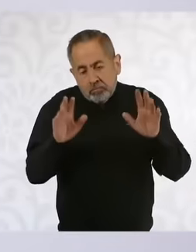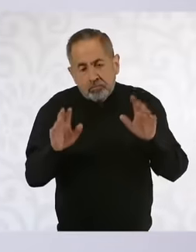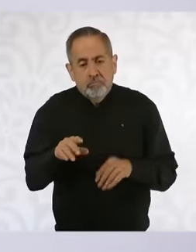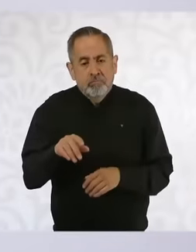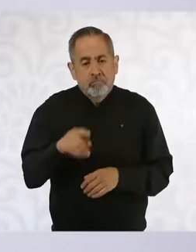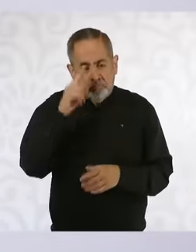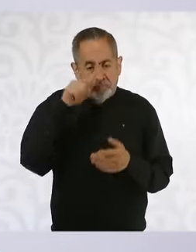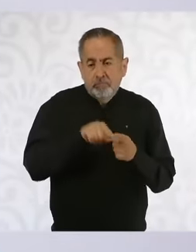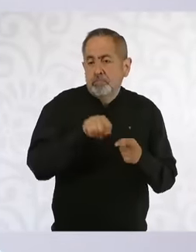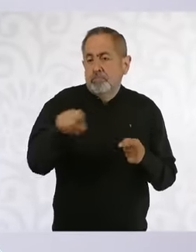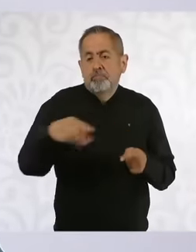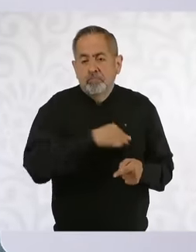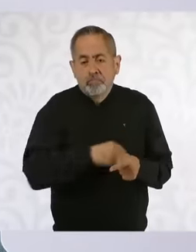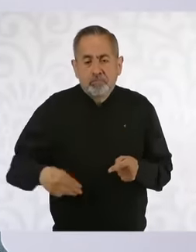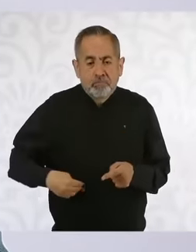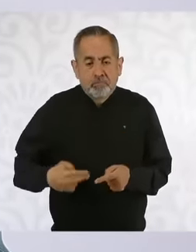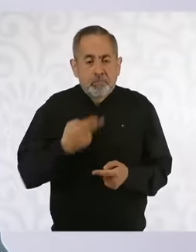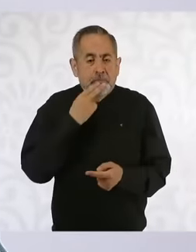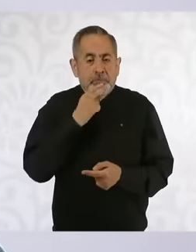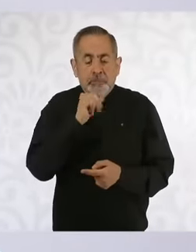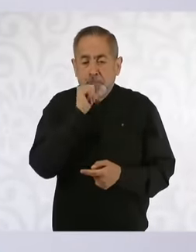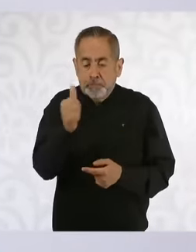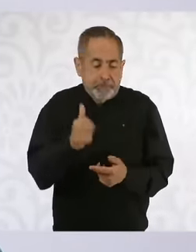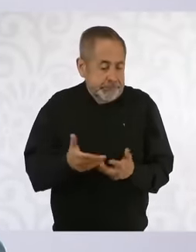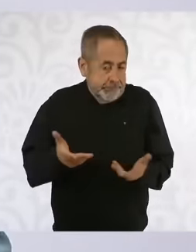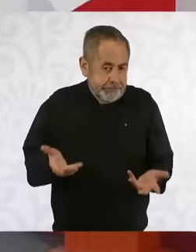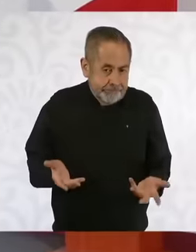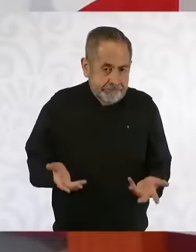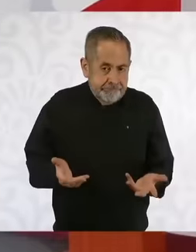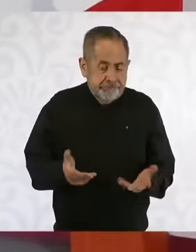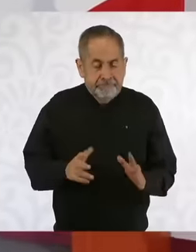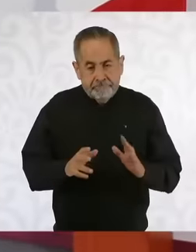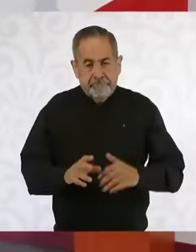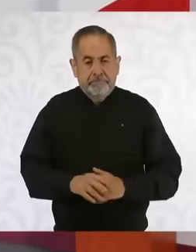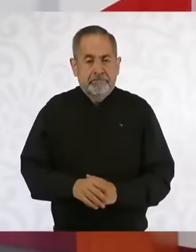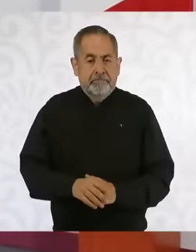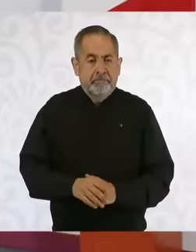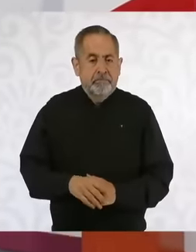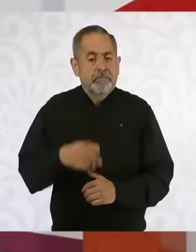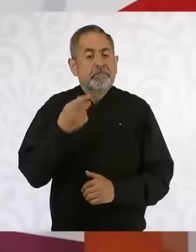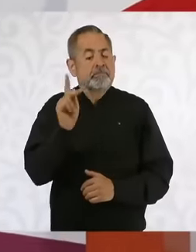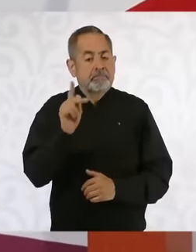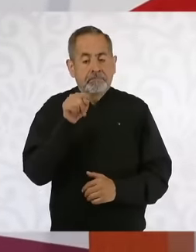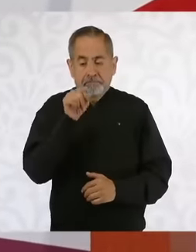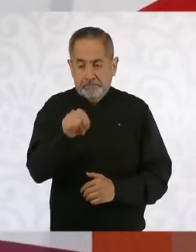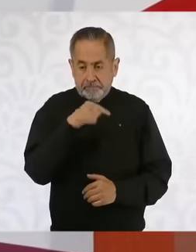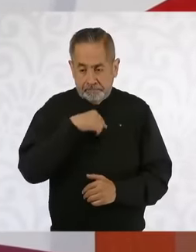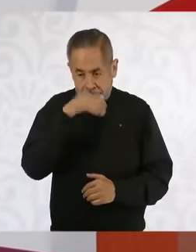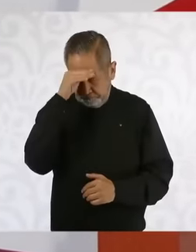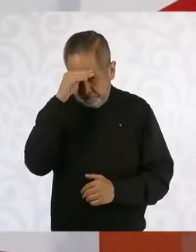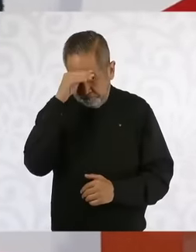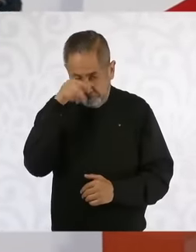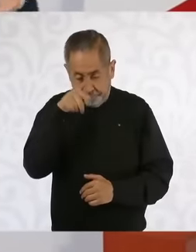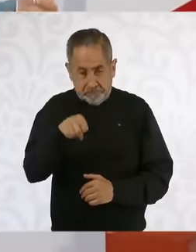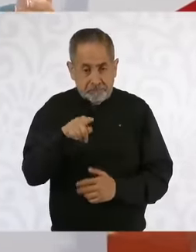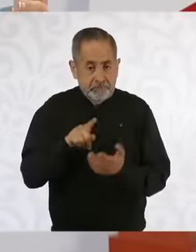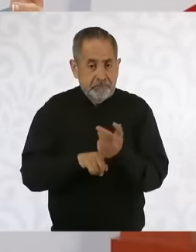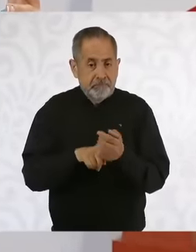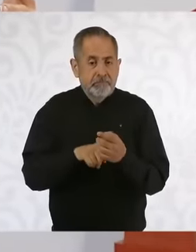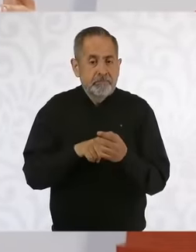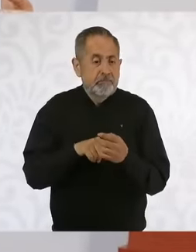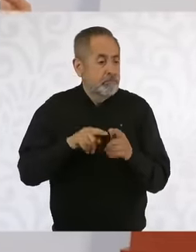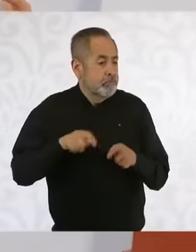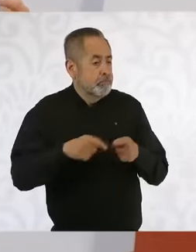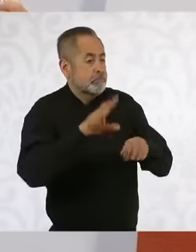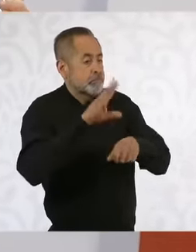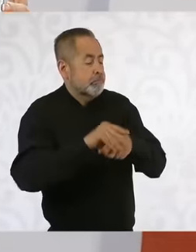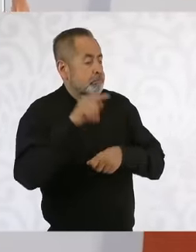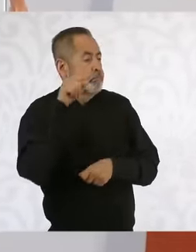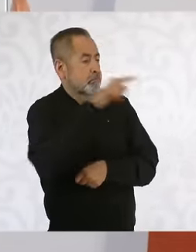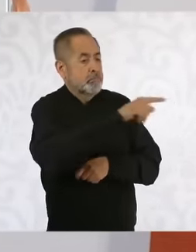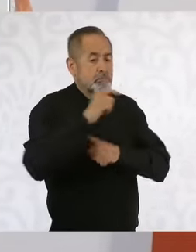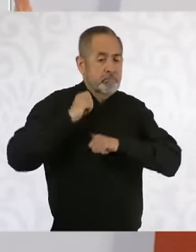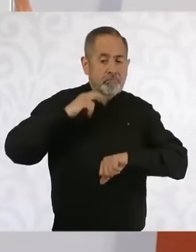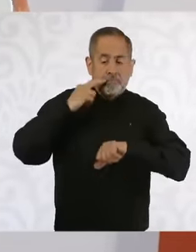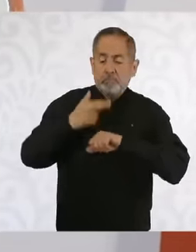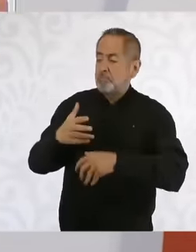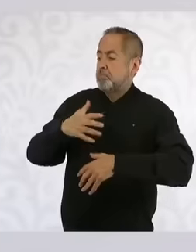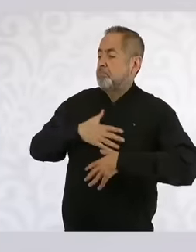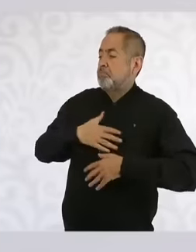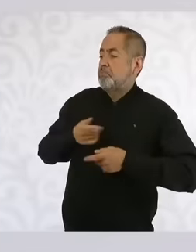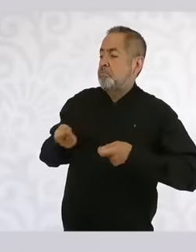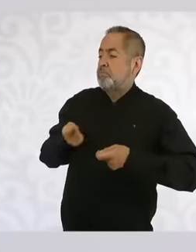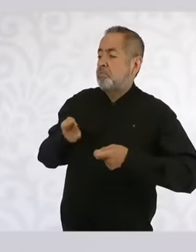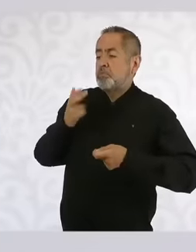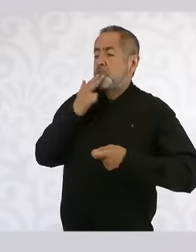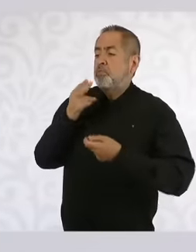municipality, but they are concessioned to someone, so the availability for